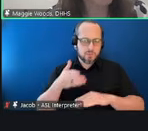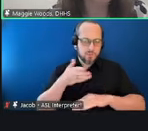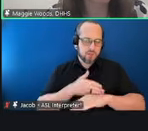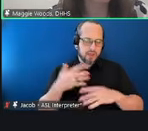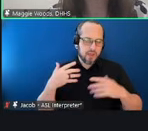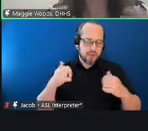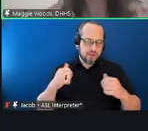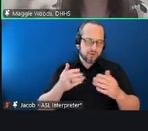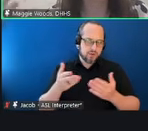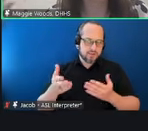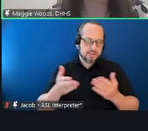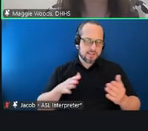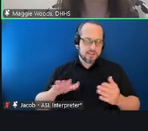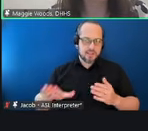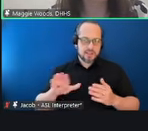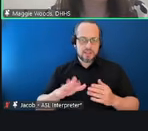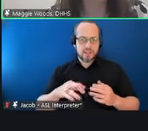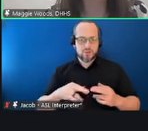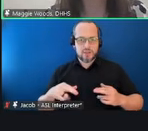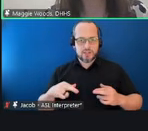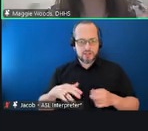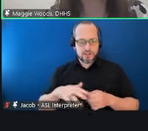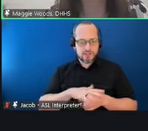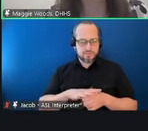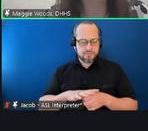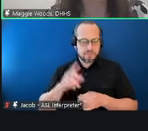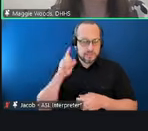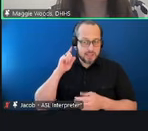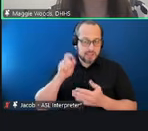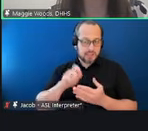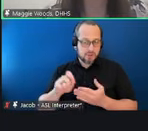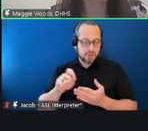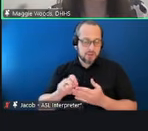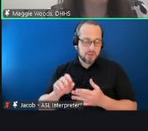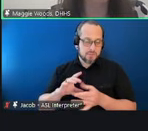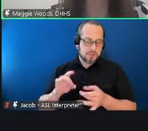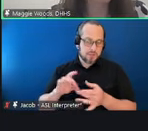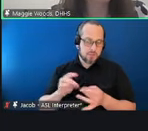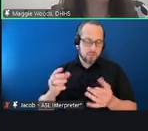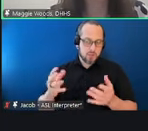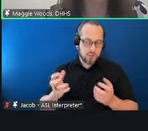region. Right? uh as the secretary mentioned, we wanted there to be regional ownership over